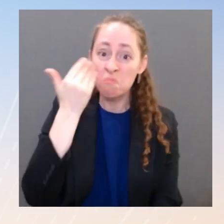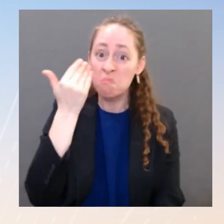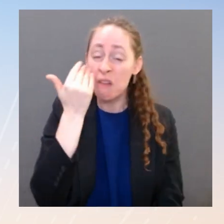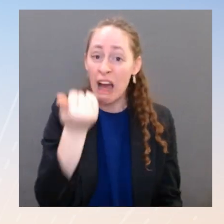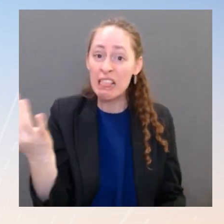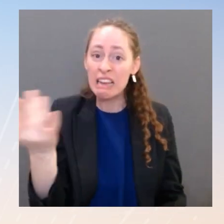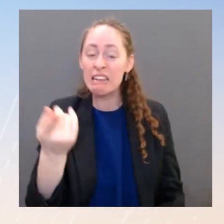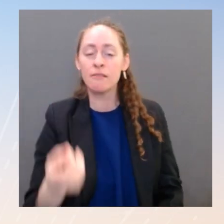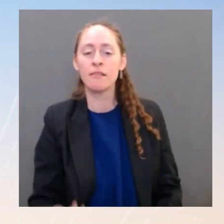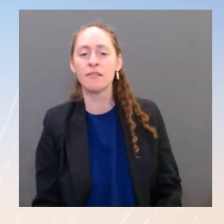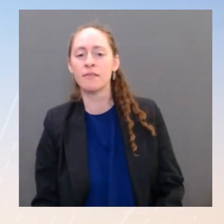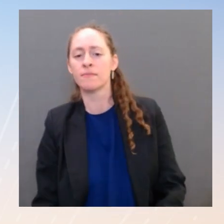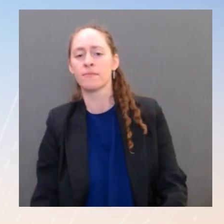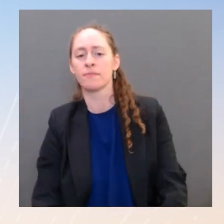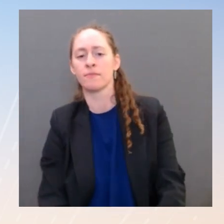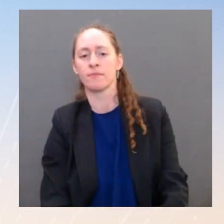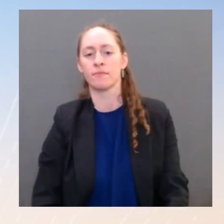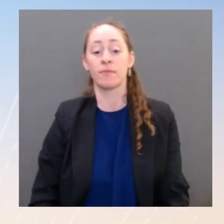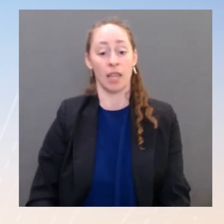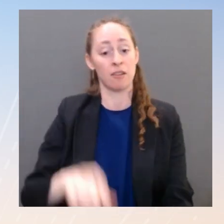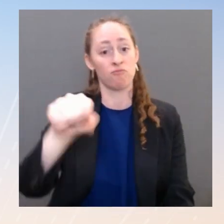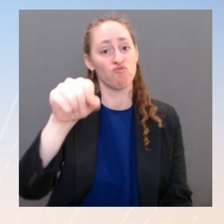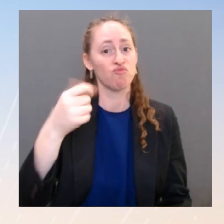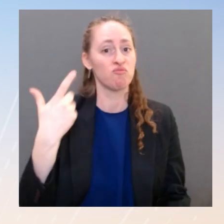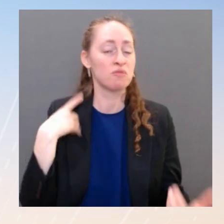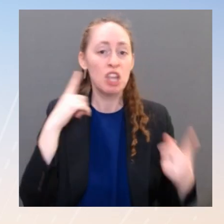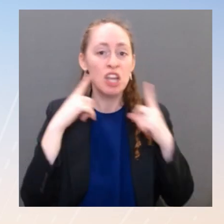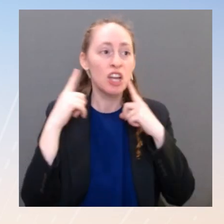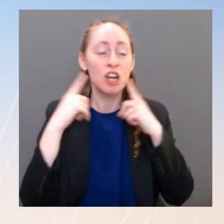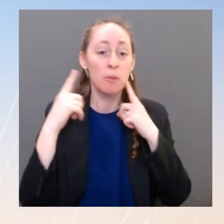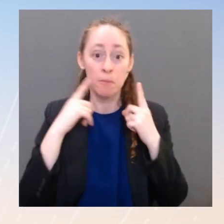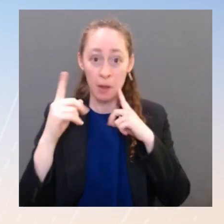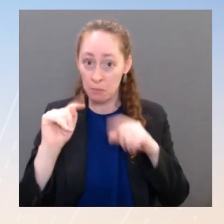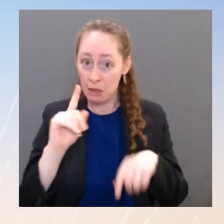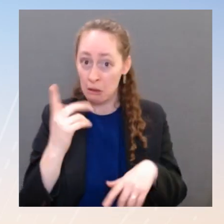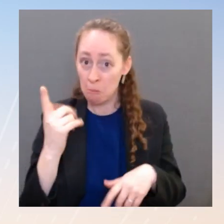for those who are interested in joining to aspire and meet the qualifications to join,